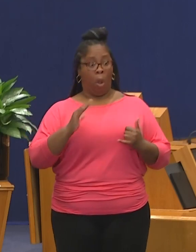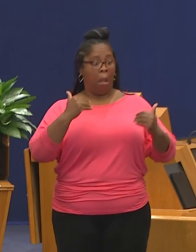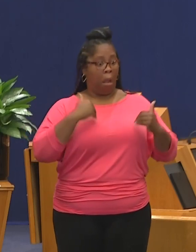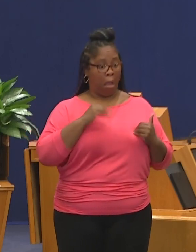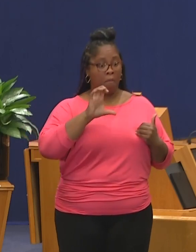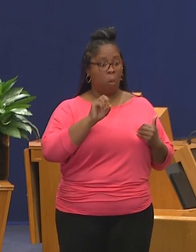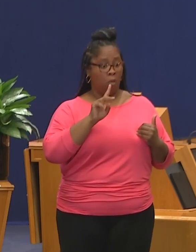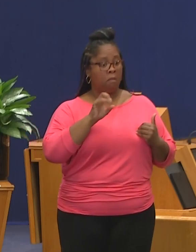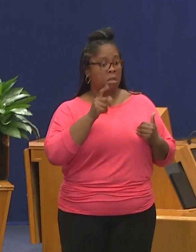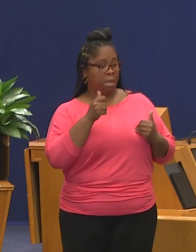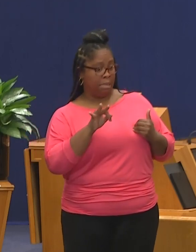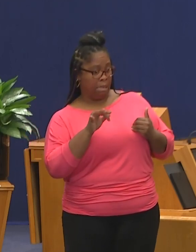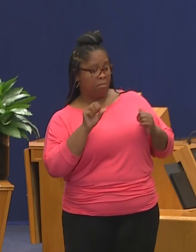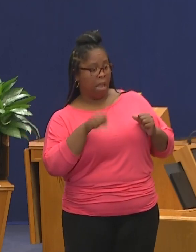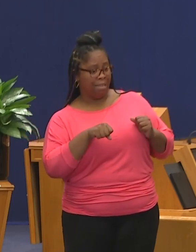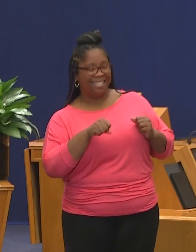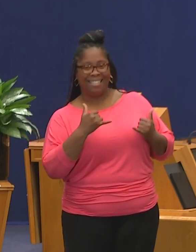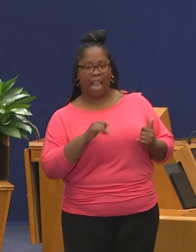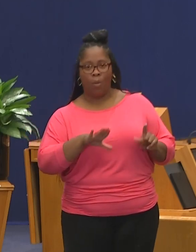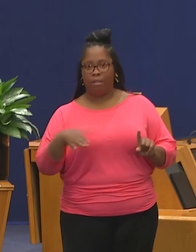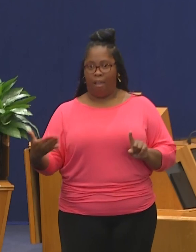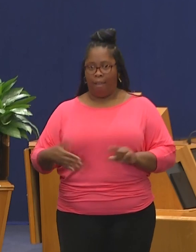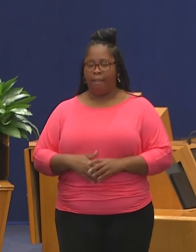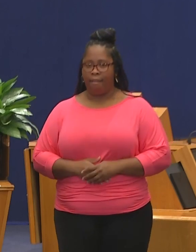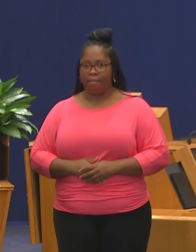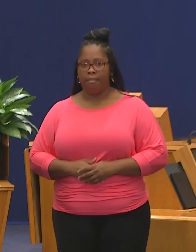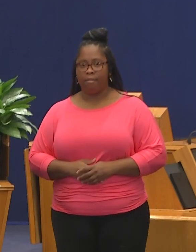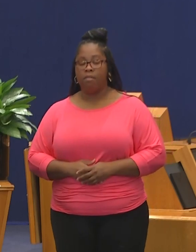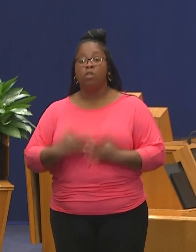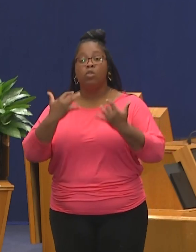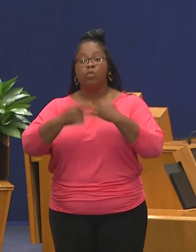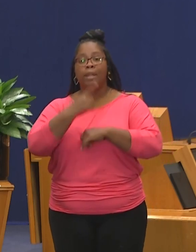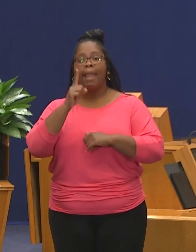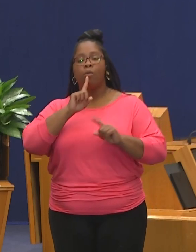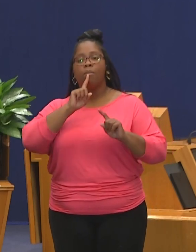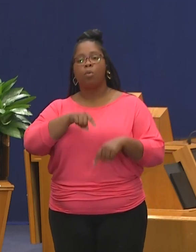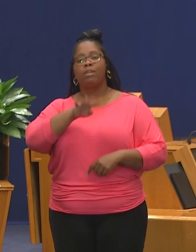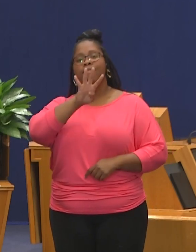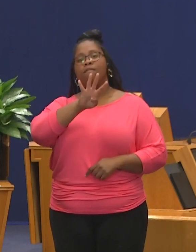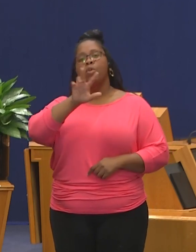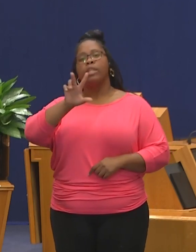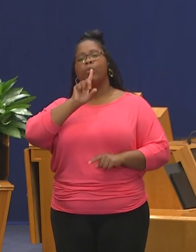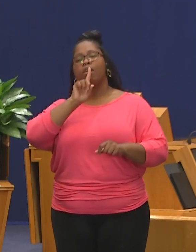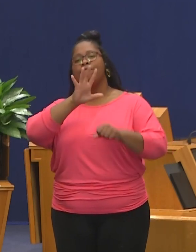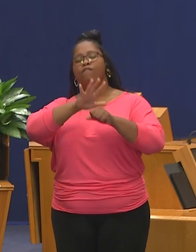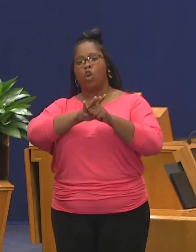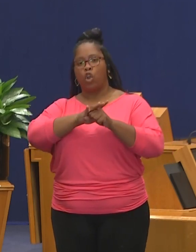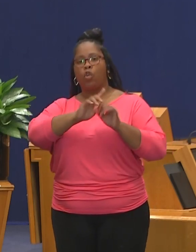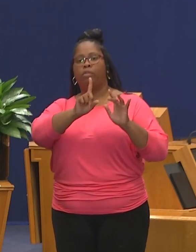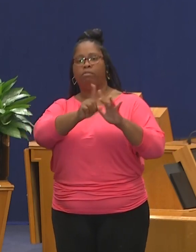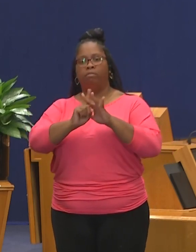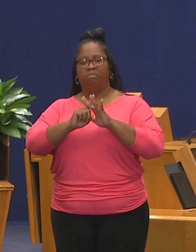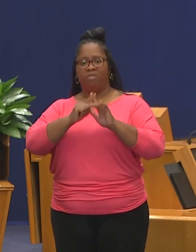WHO WERE POSITIVE FOR COVID-19 WHO HAVE DIED.